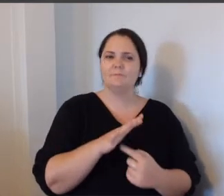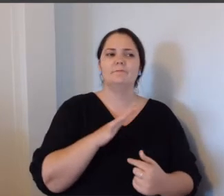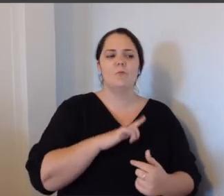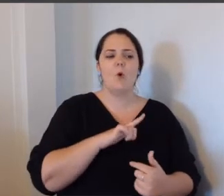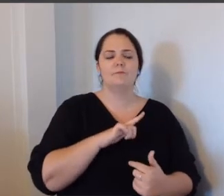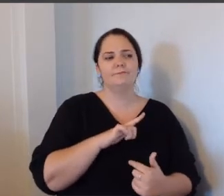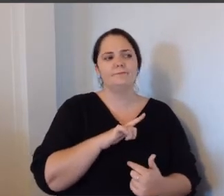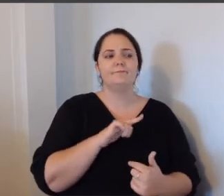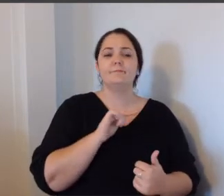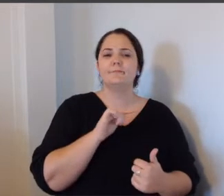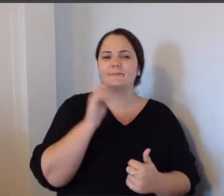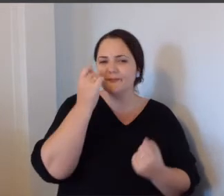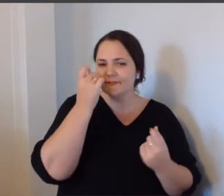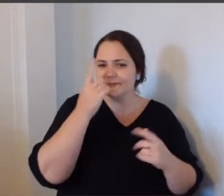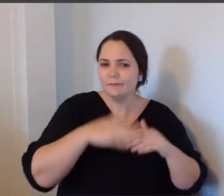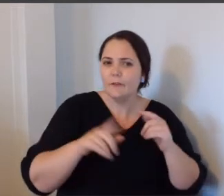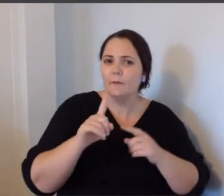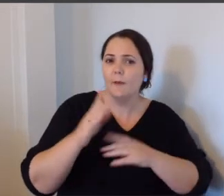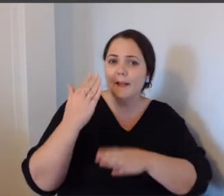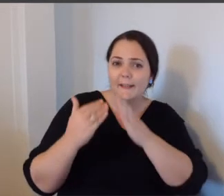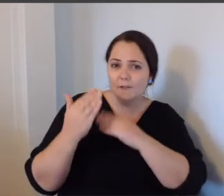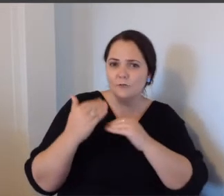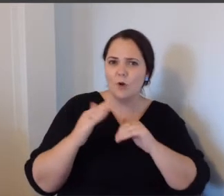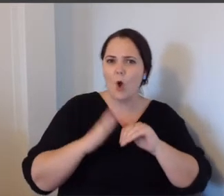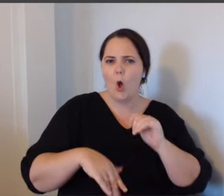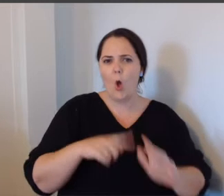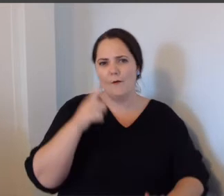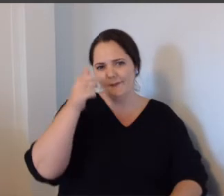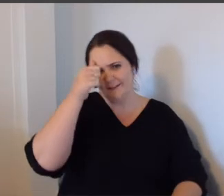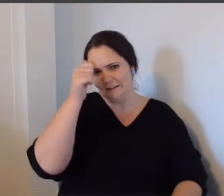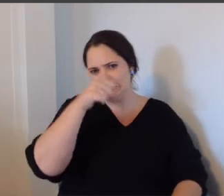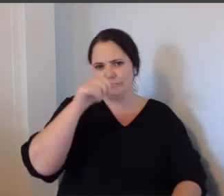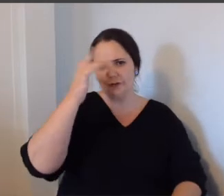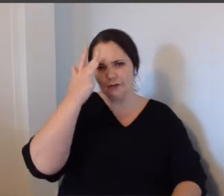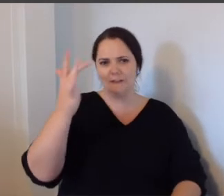Now importantly, in terms of understanding the history of this idea of genius,